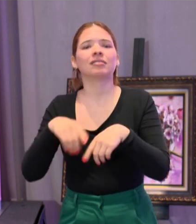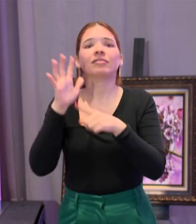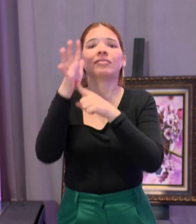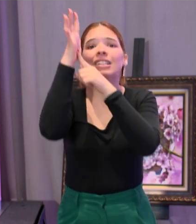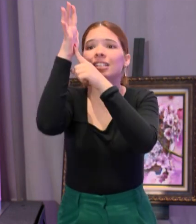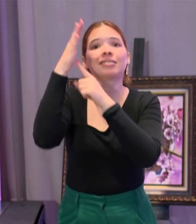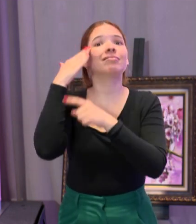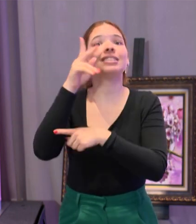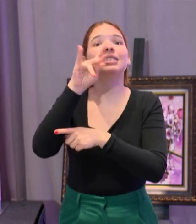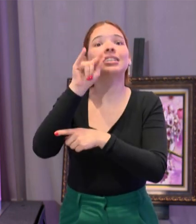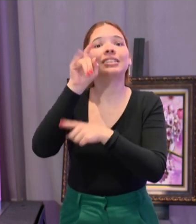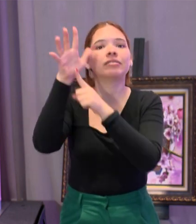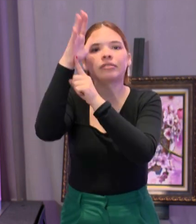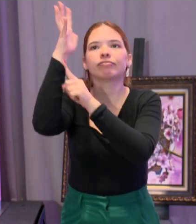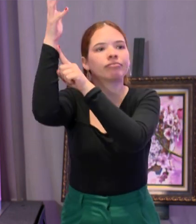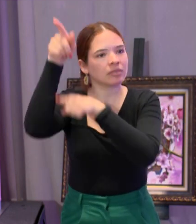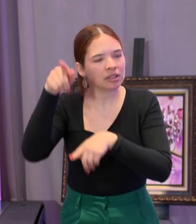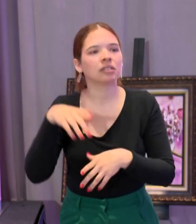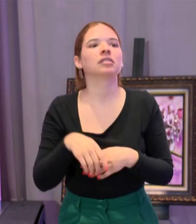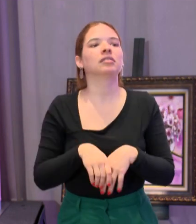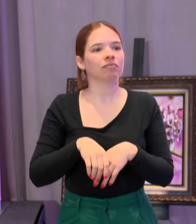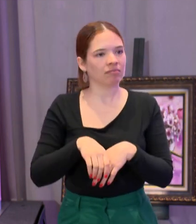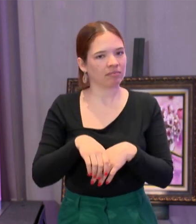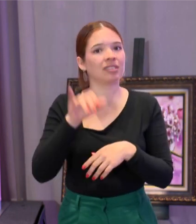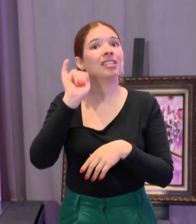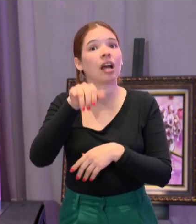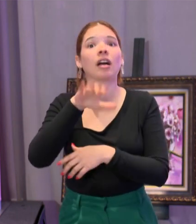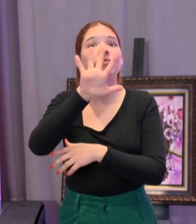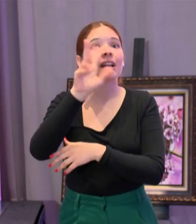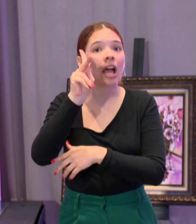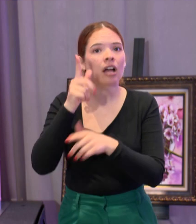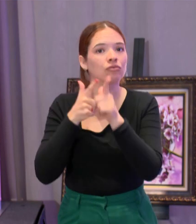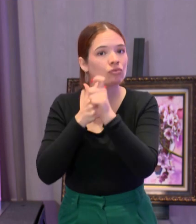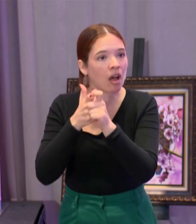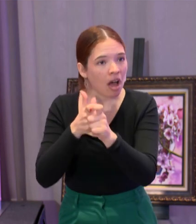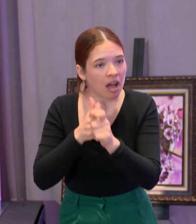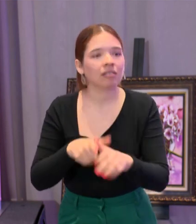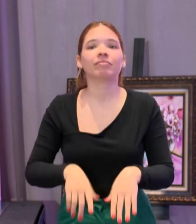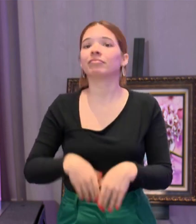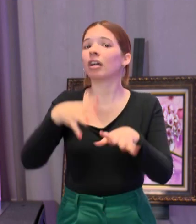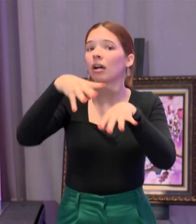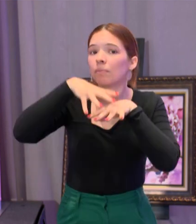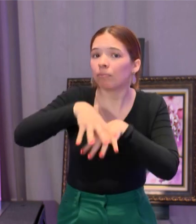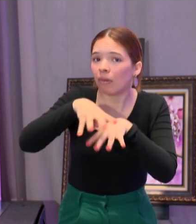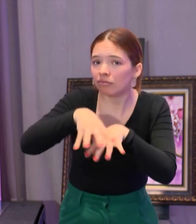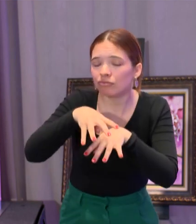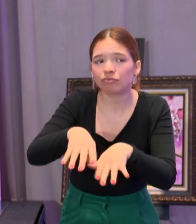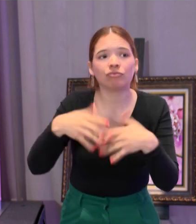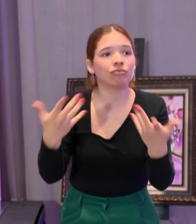CHERRY BLOSSOM 5K, THAT'S GOOD. THE PARADE, THE SMITHSONIAN'S